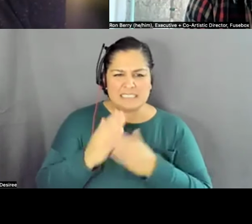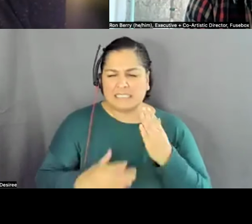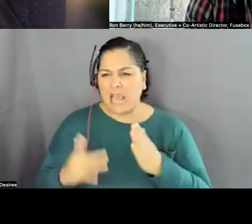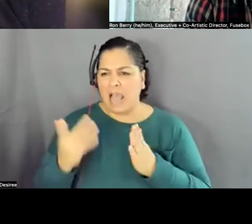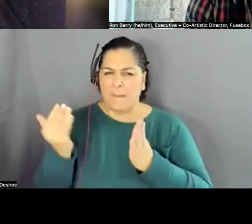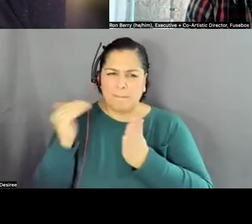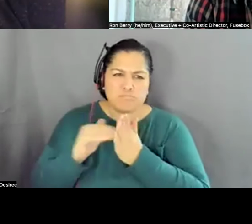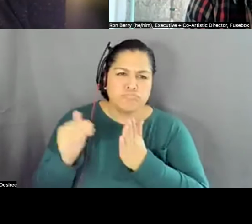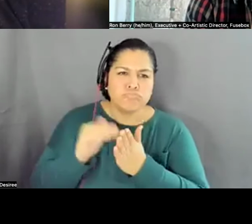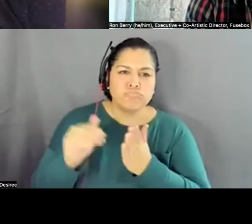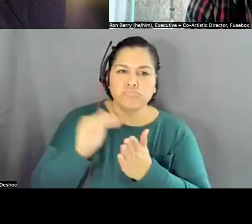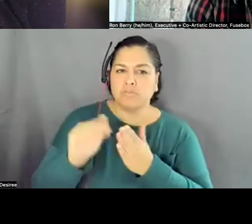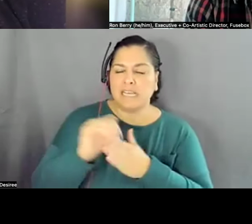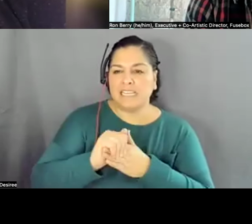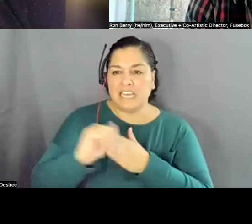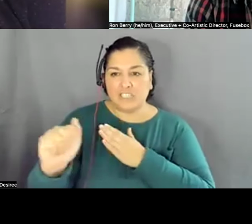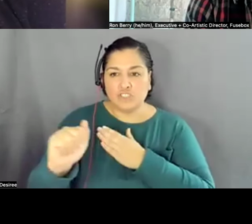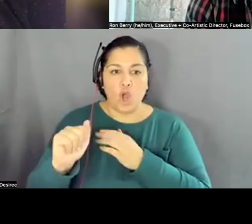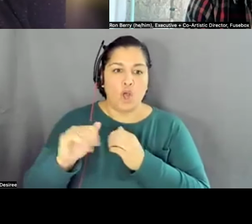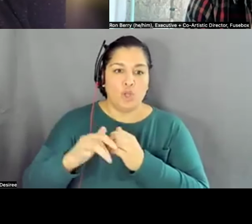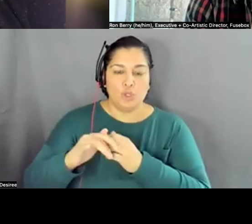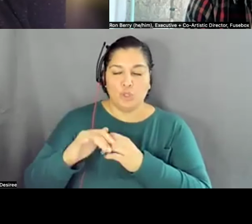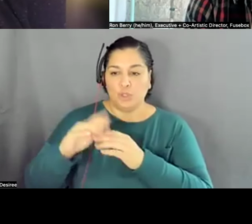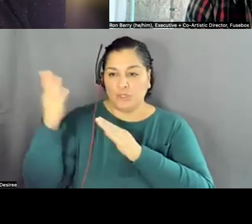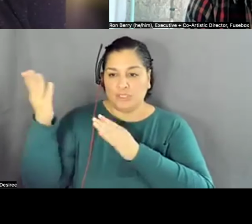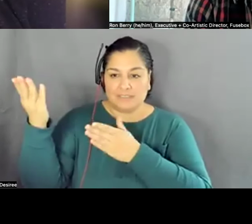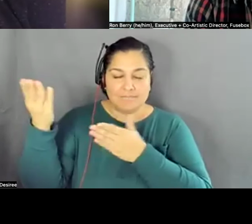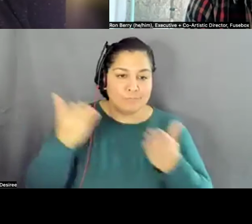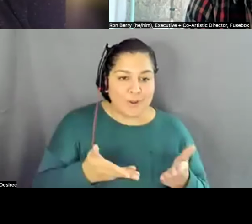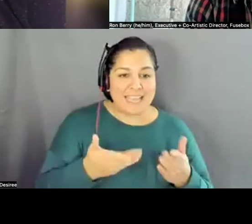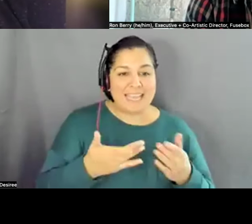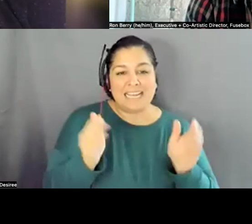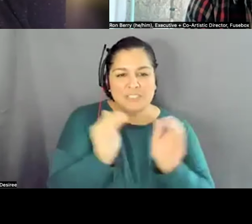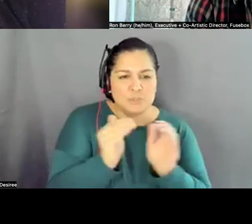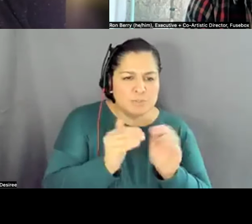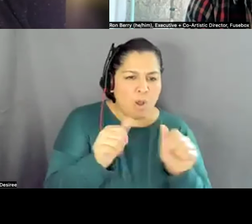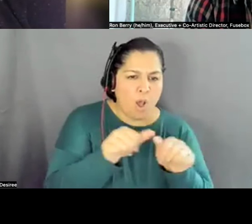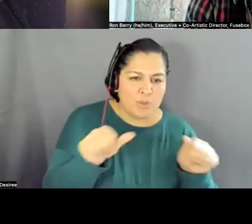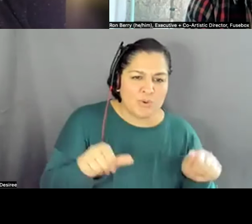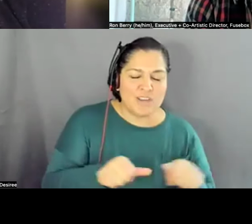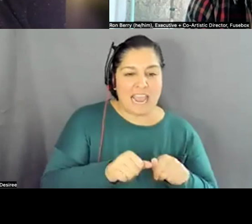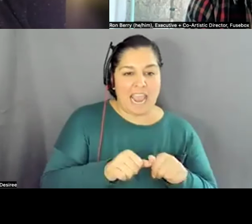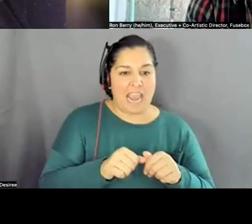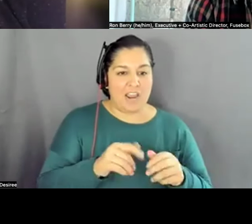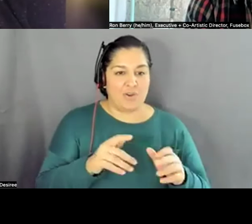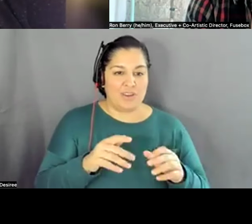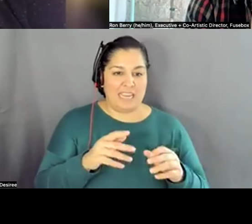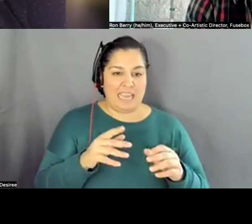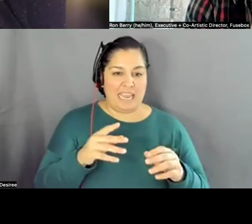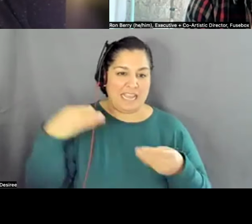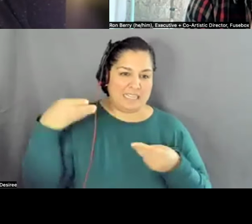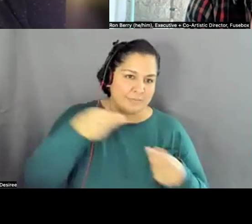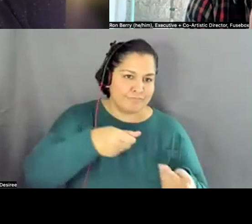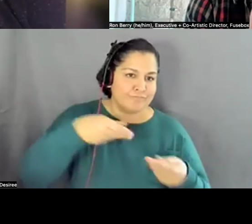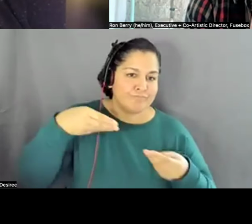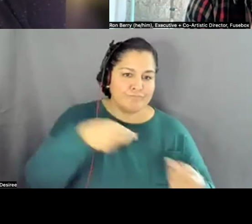to come into smaller areas to develop or for their projects with local communities, but then that these funders eventually leave and the financial support